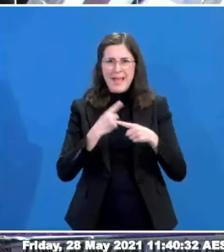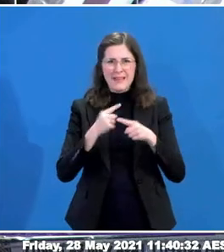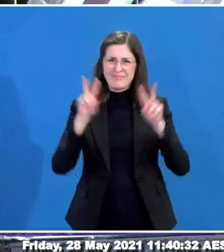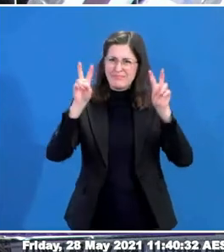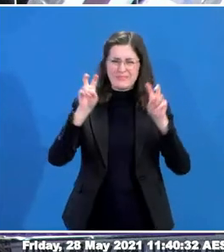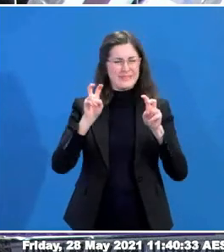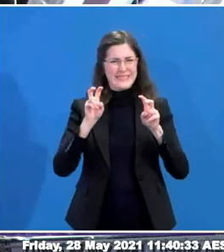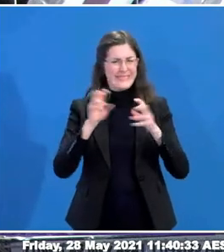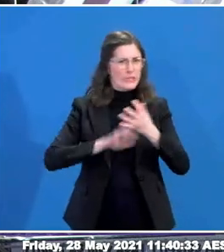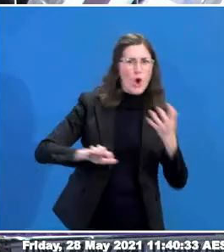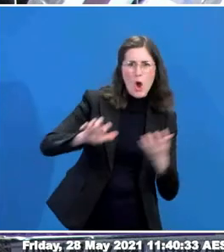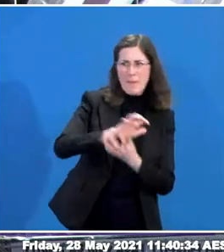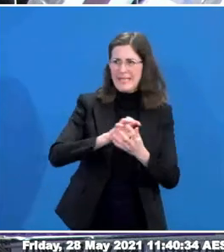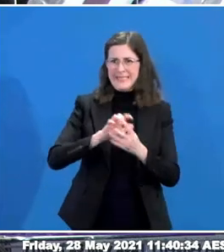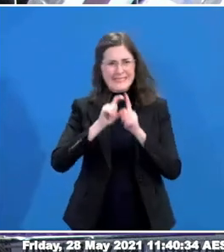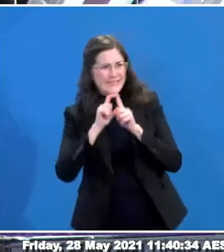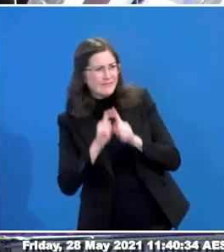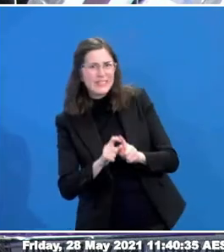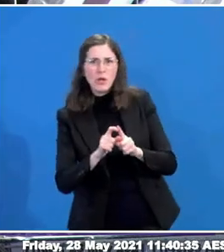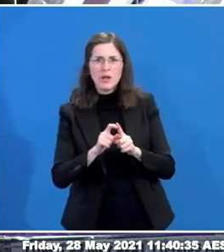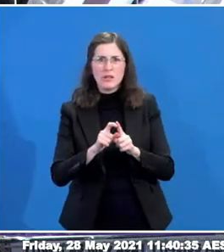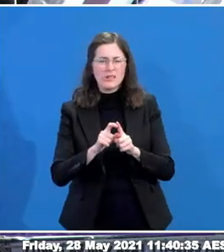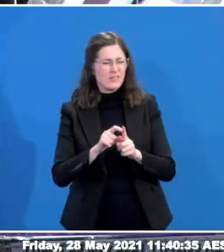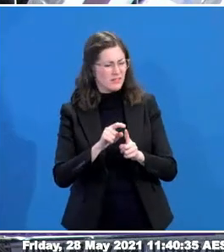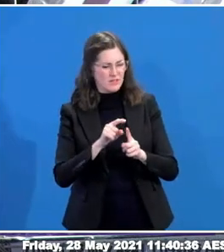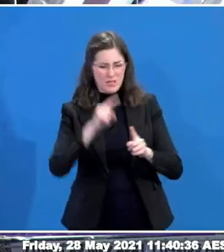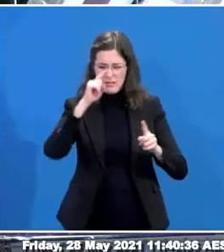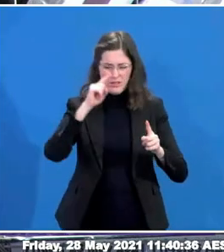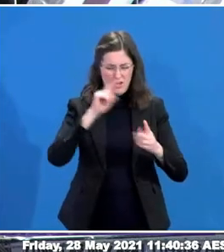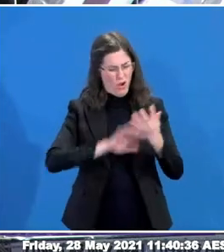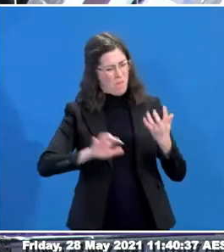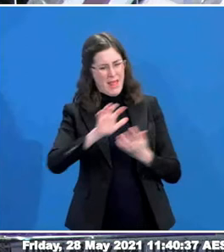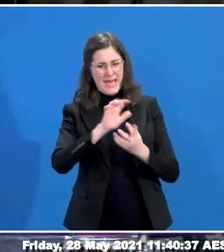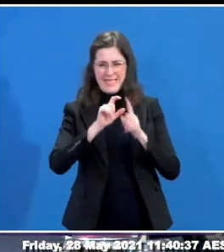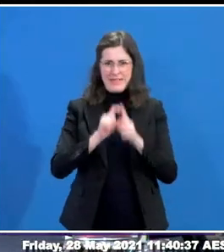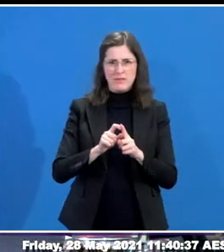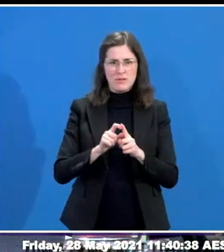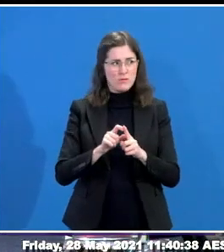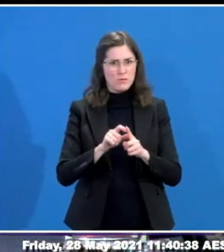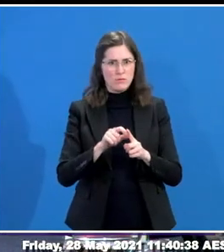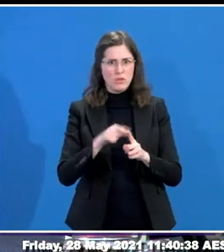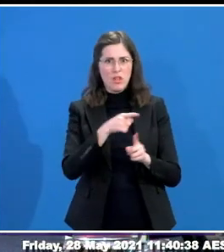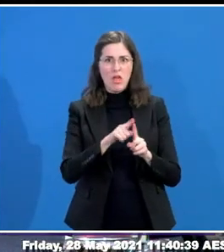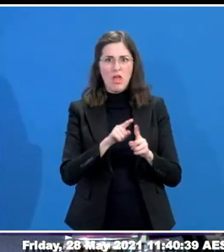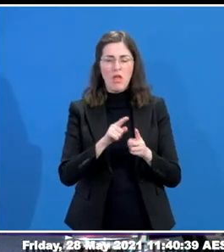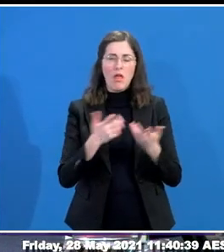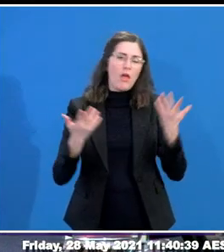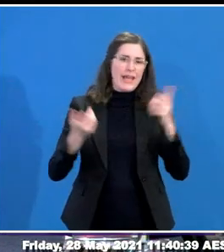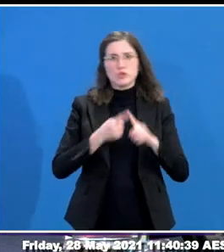Yes. Are you using the word "complex" as an excuse? No. For inaction or failure?